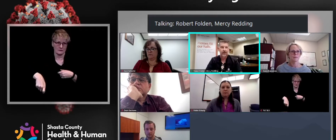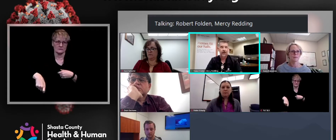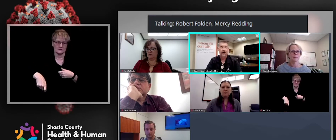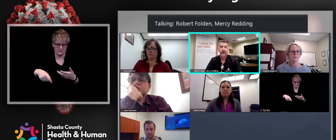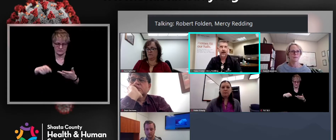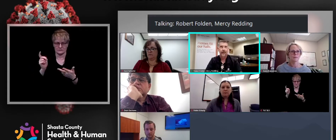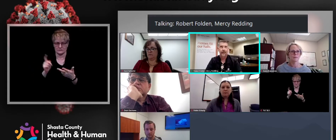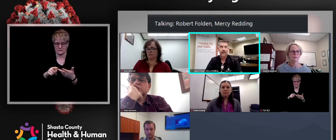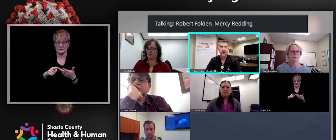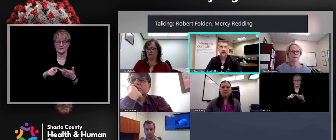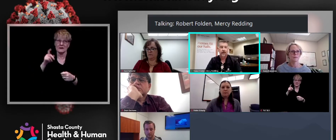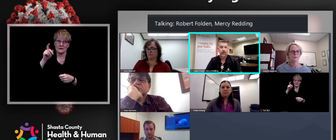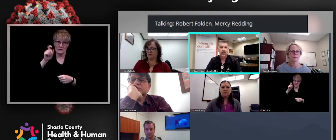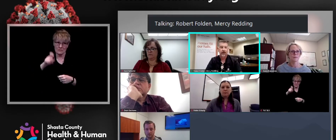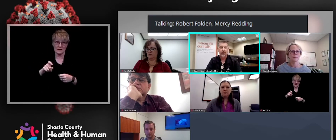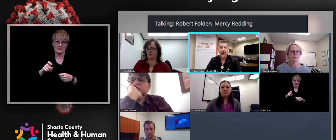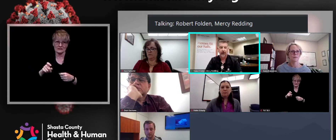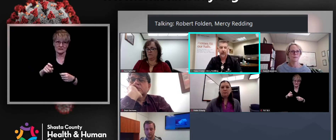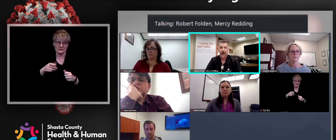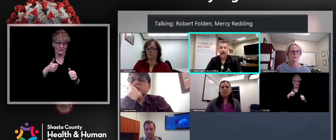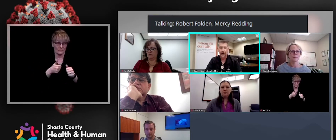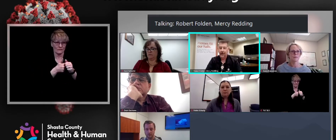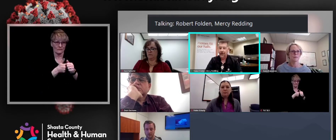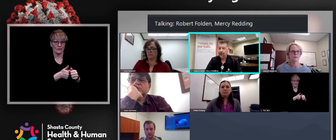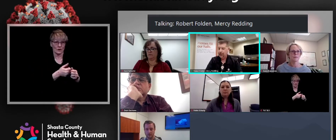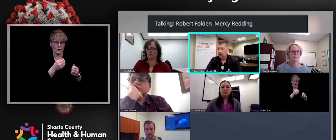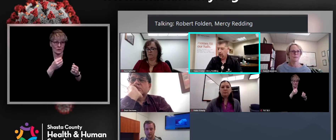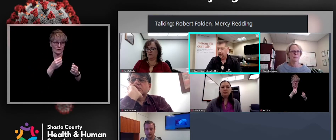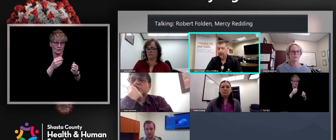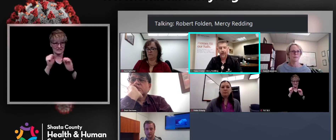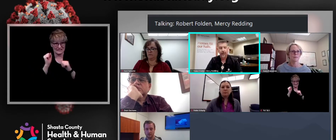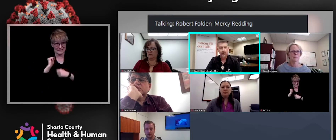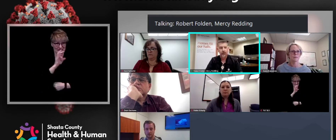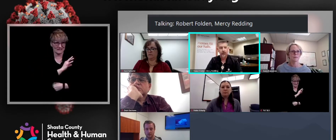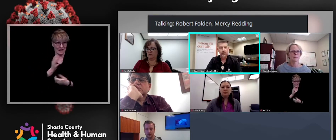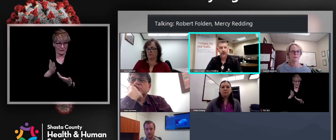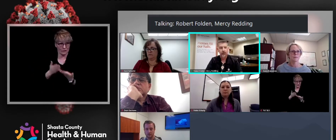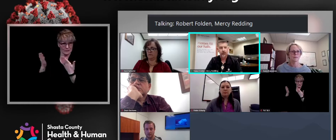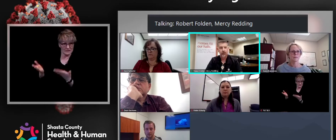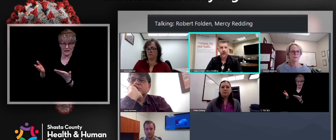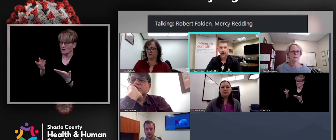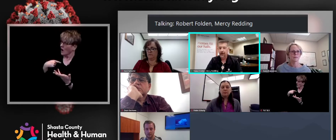because there are times during patient care where people should not be in the room, but